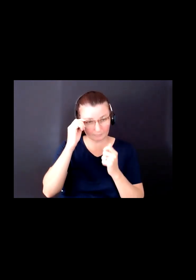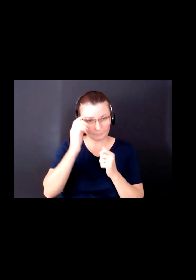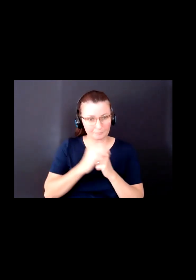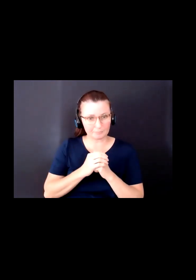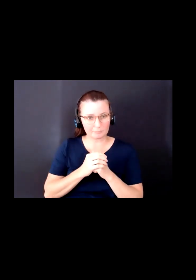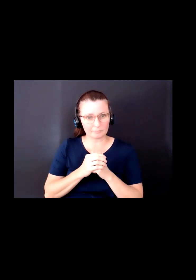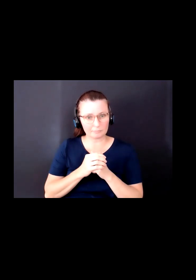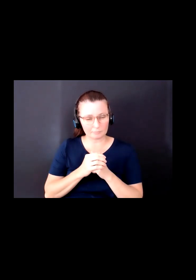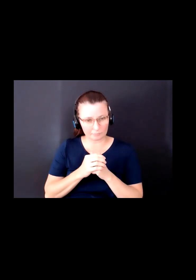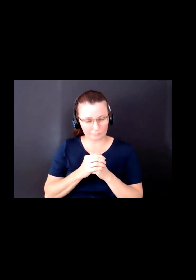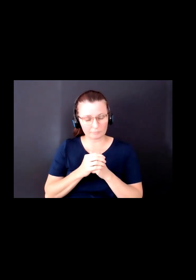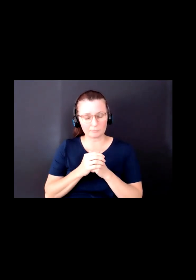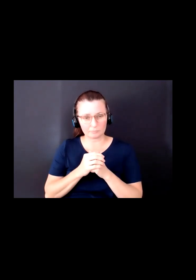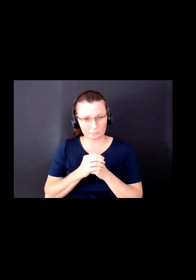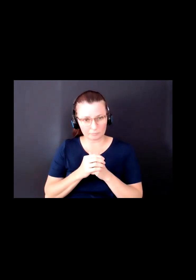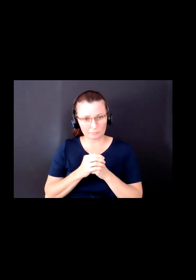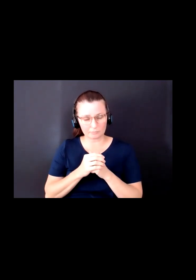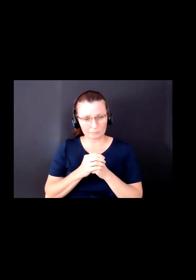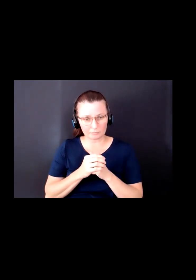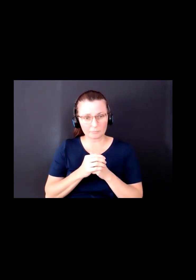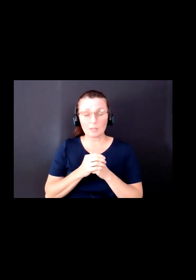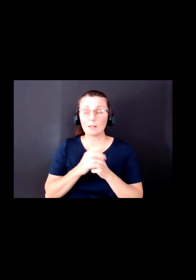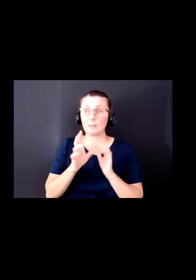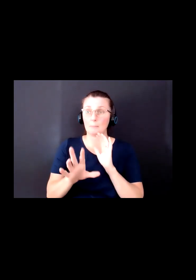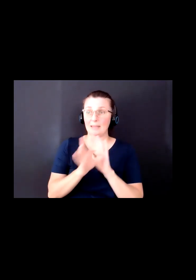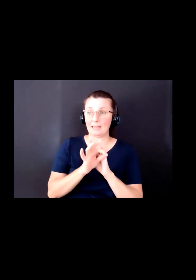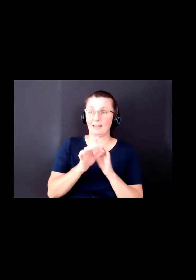when it comes to choosing an aid or a service in response to a